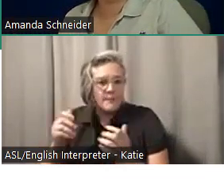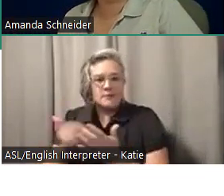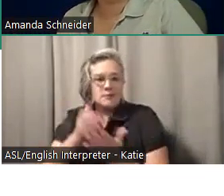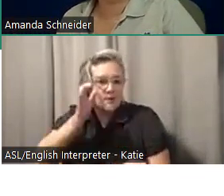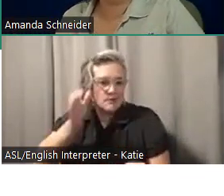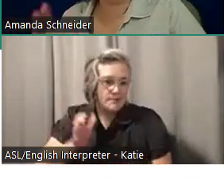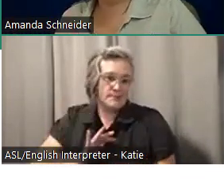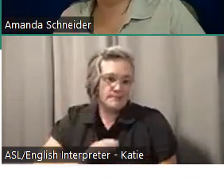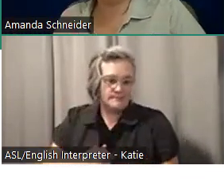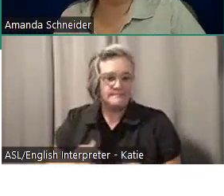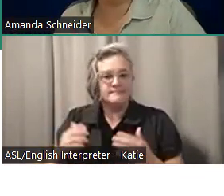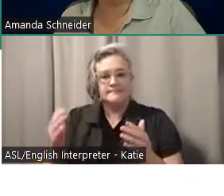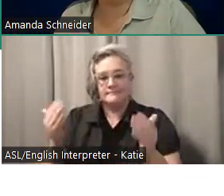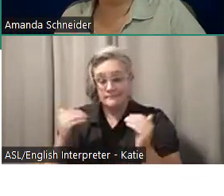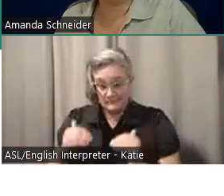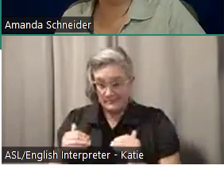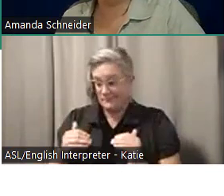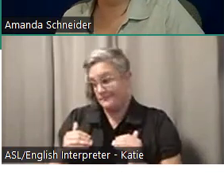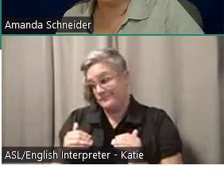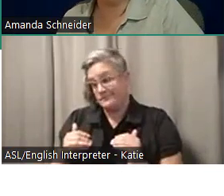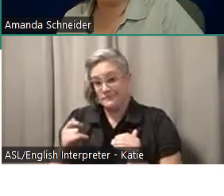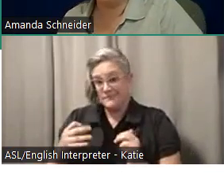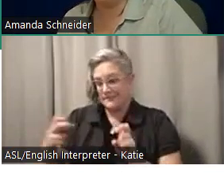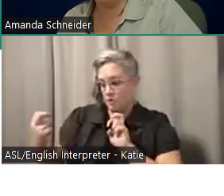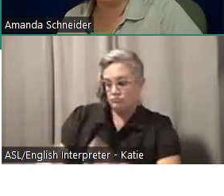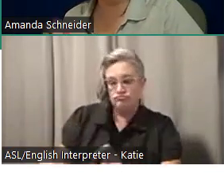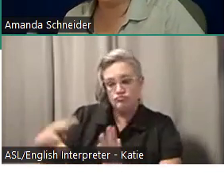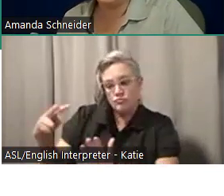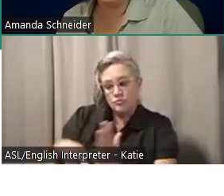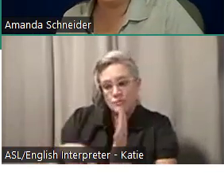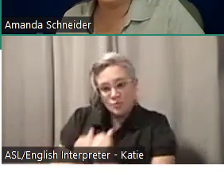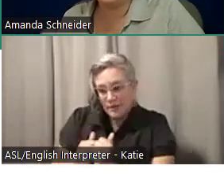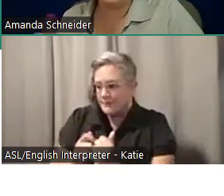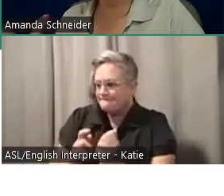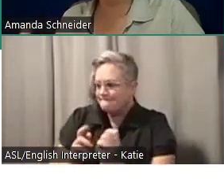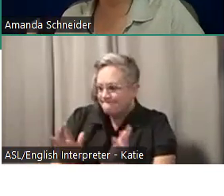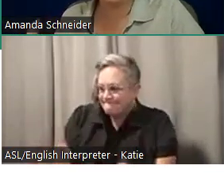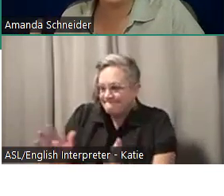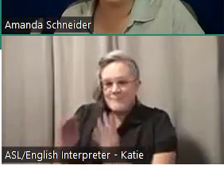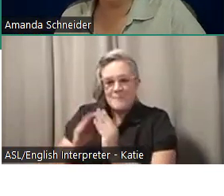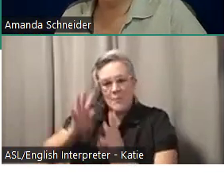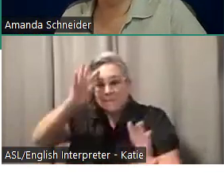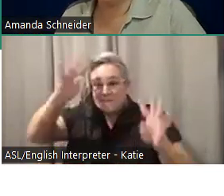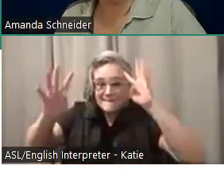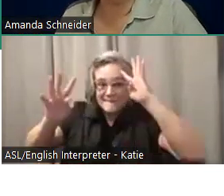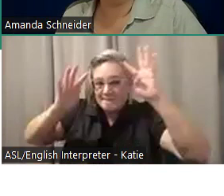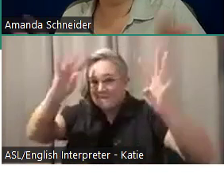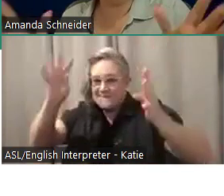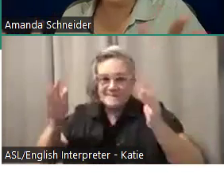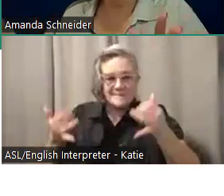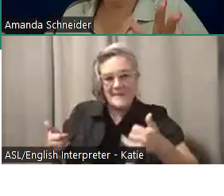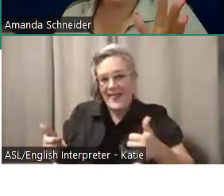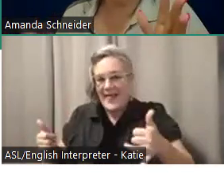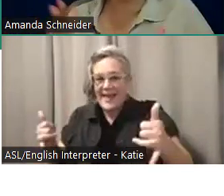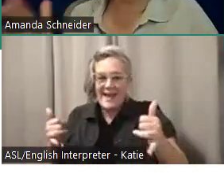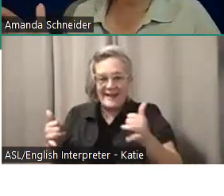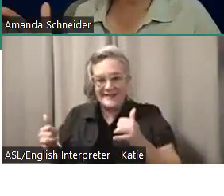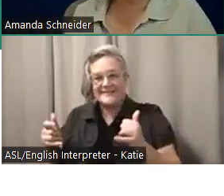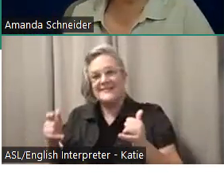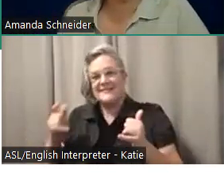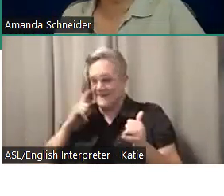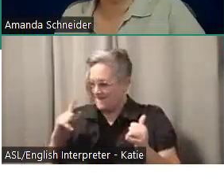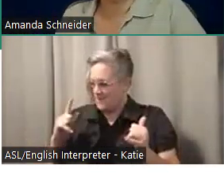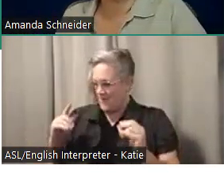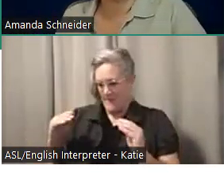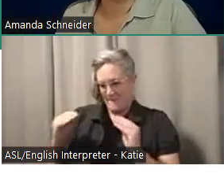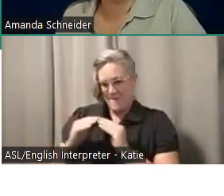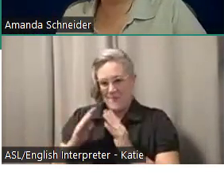And then, reading with your child also just encourages that imagination, that creativity, and even play about a variety of things and fantasy.